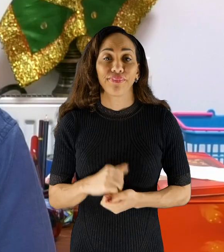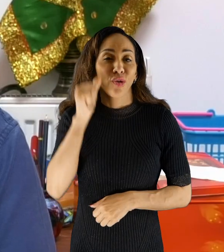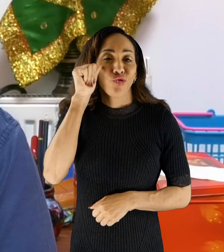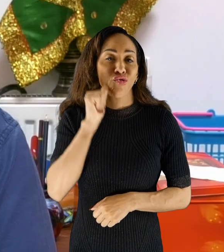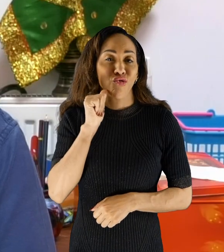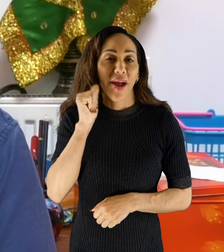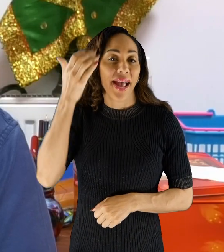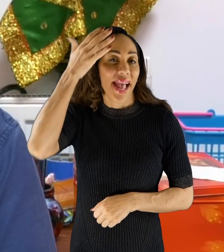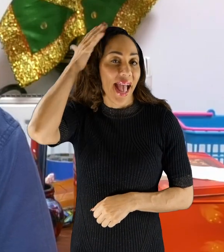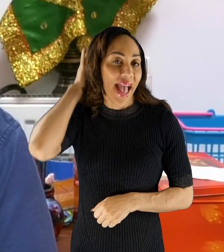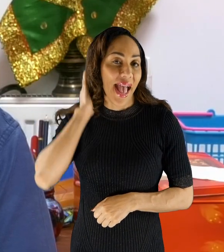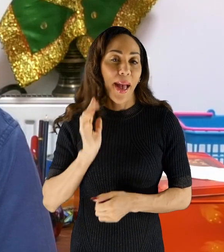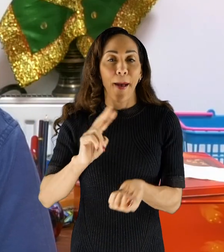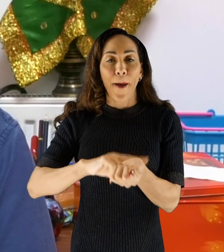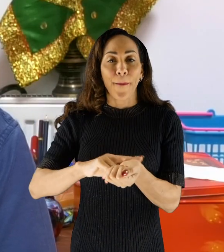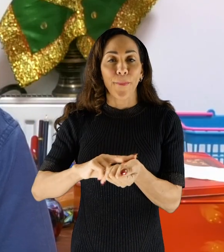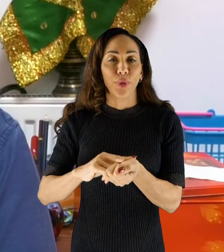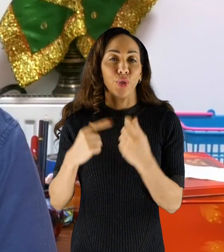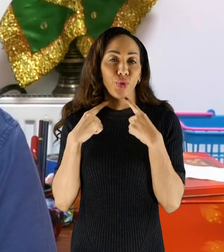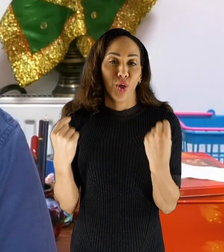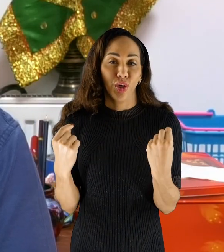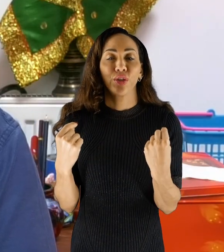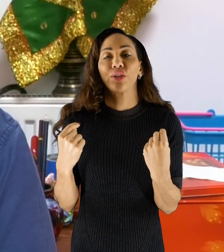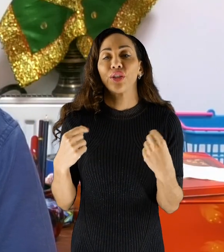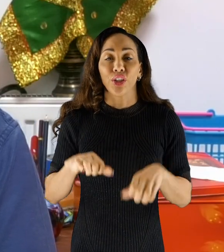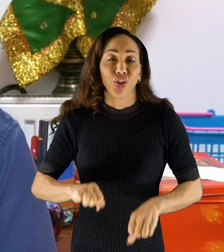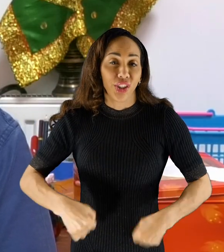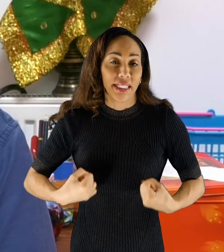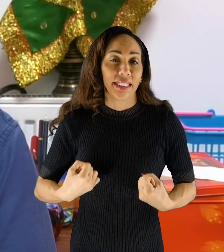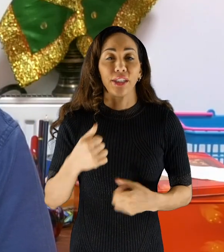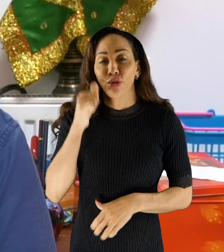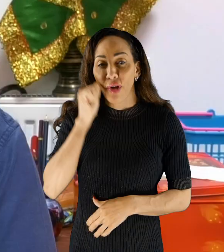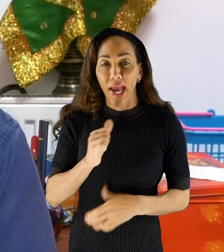shirt and grey jeans with paint on them.